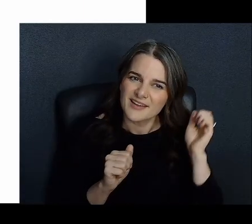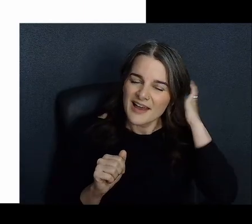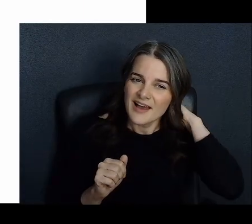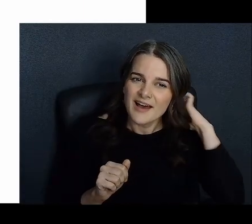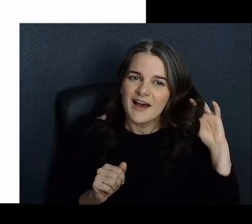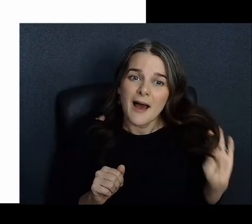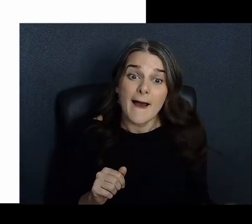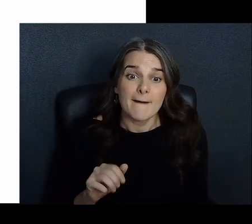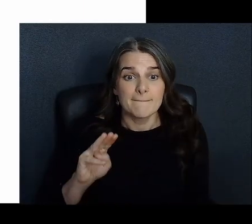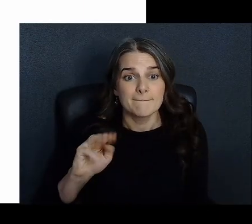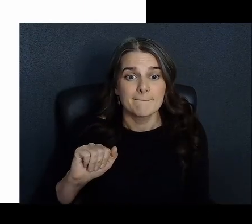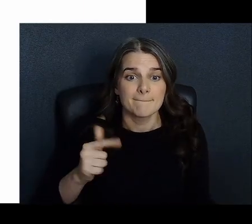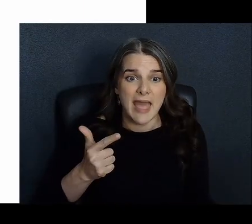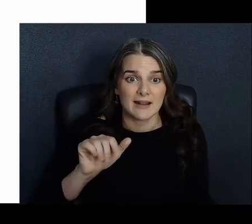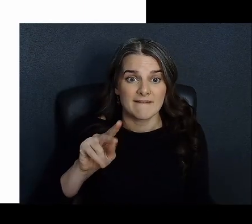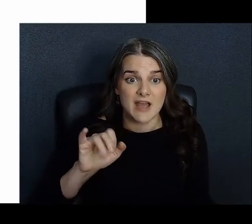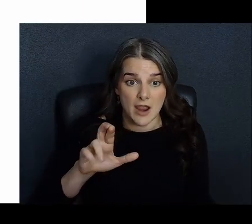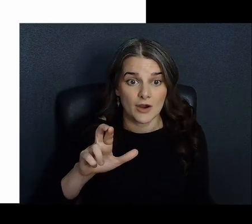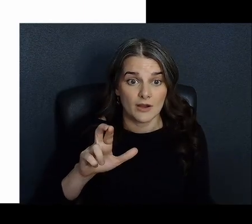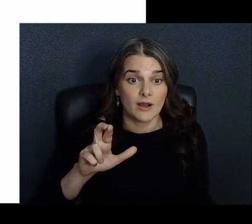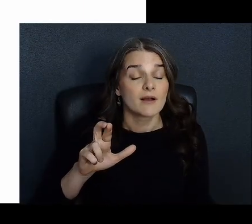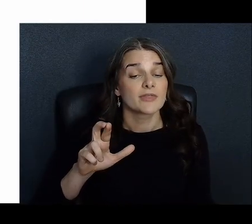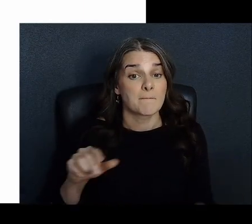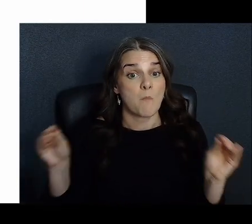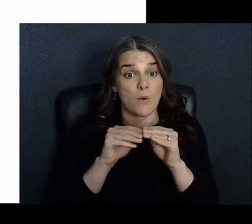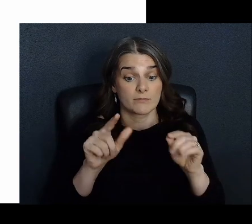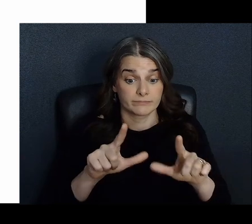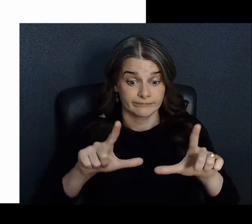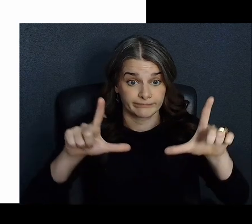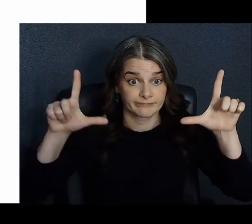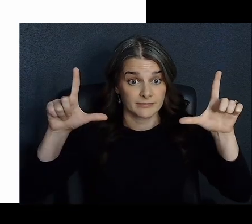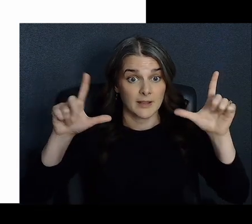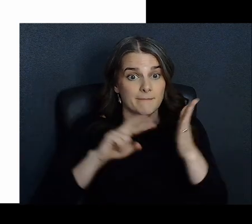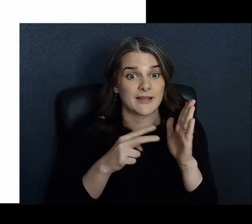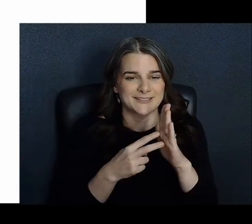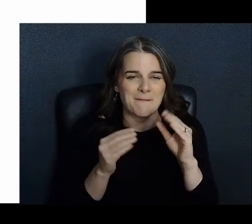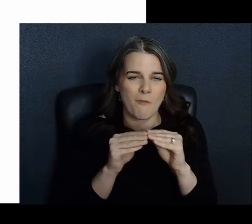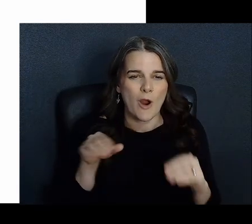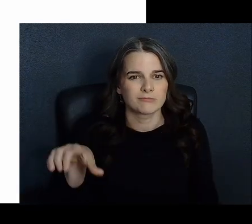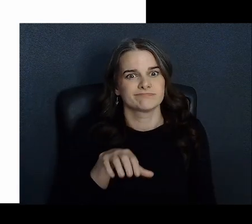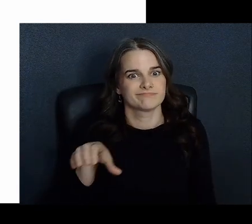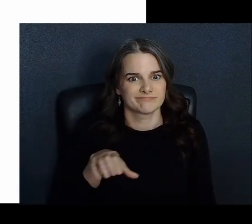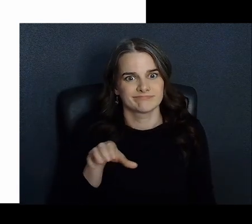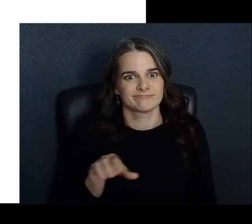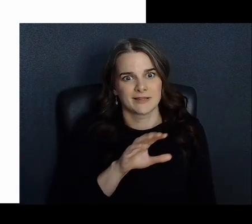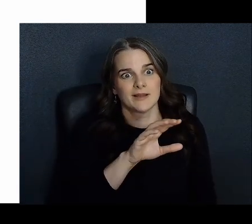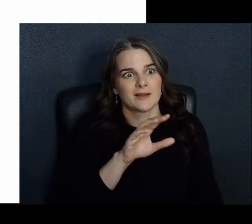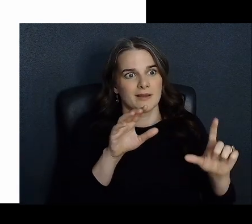the less you're going to see of the content on the screen, the more mousing around you're going to have to do and move the cursor along.